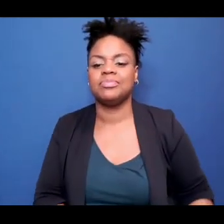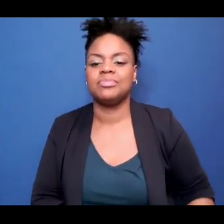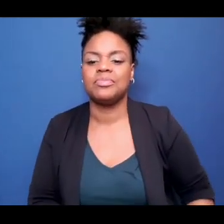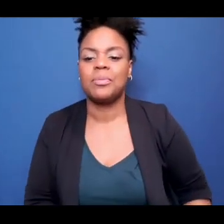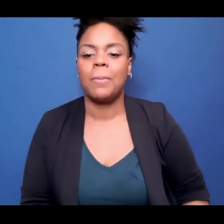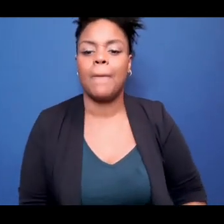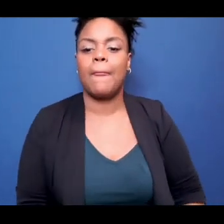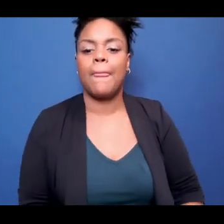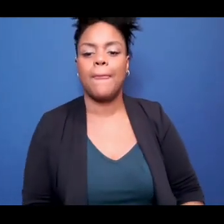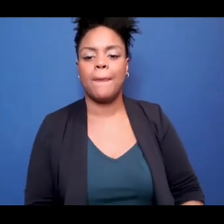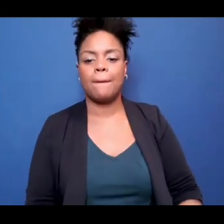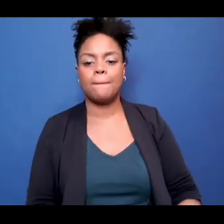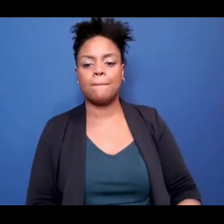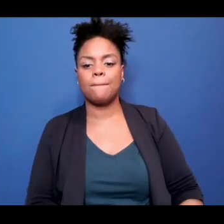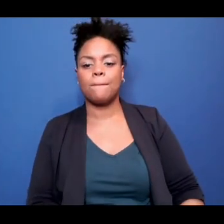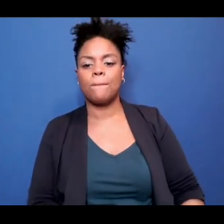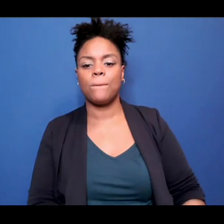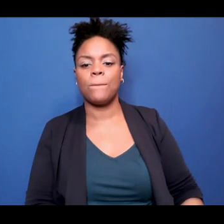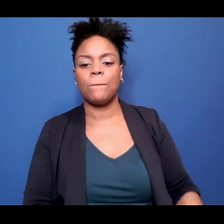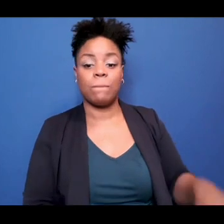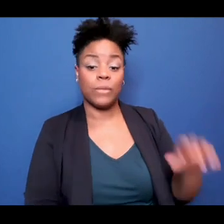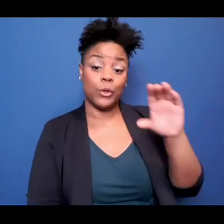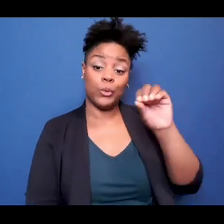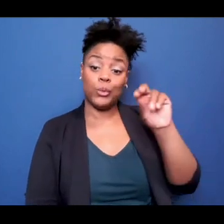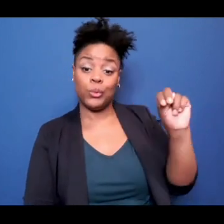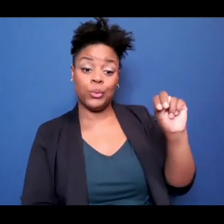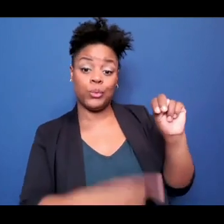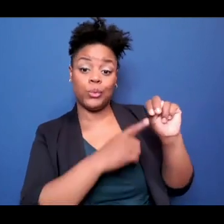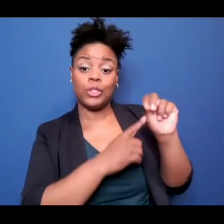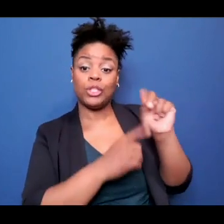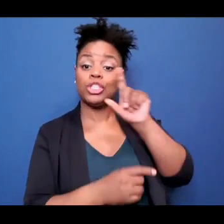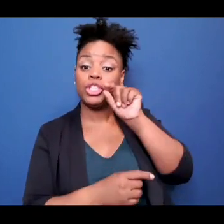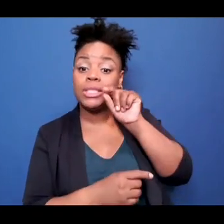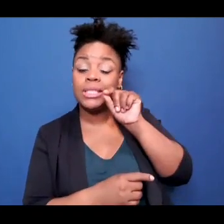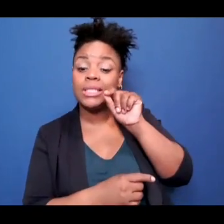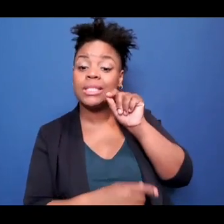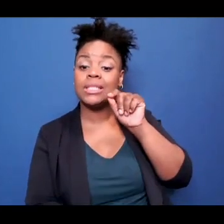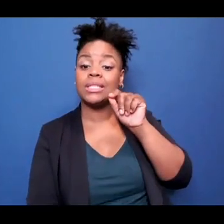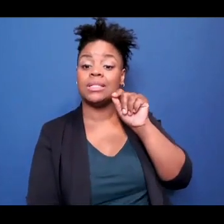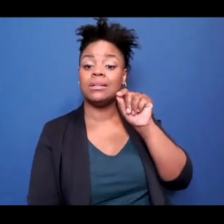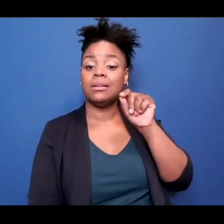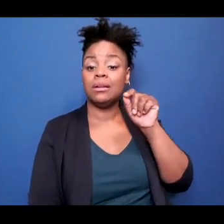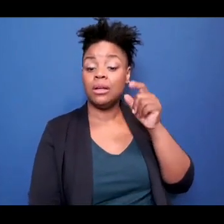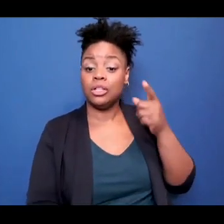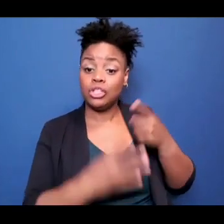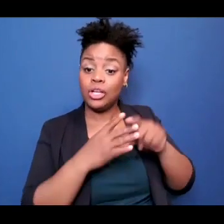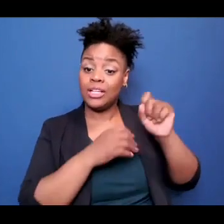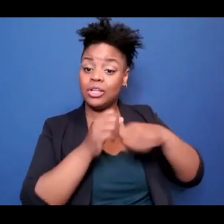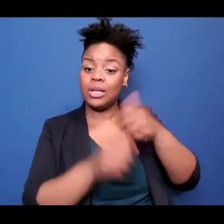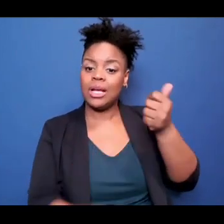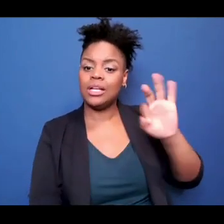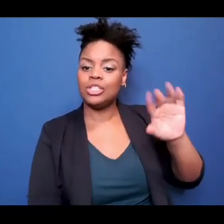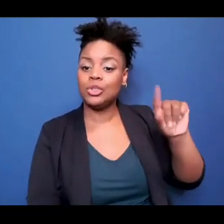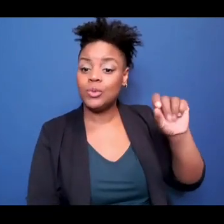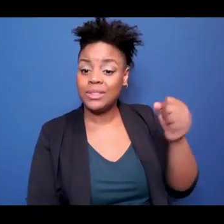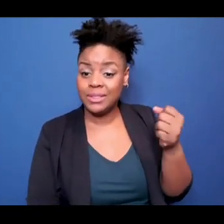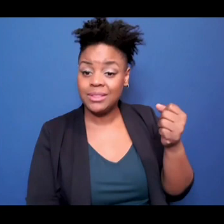NEXT SLIDE. THE COON CHICKEN INN OPENED IN MID 1920S BY MAXIMUM GRAHAM AND